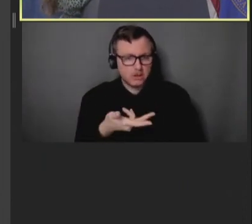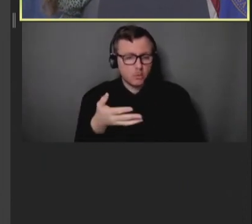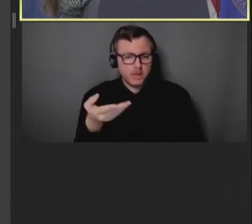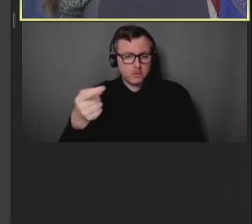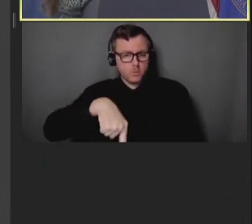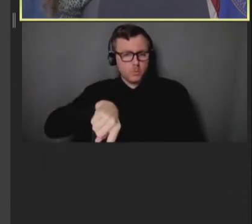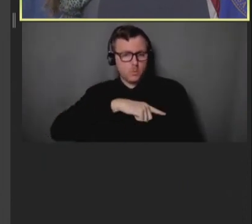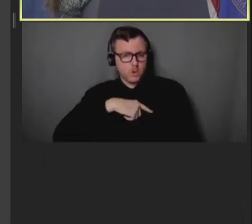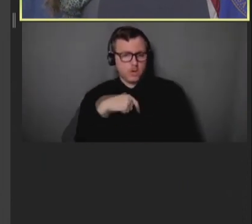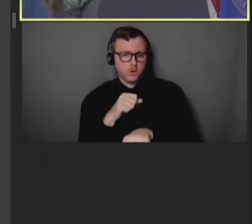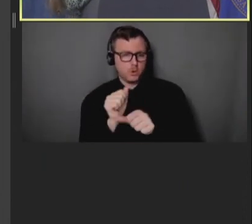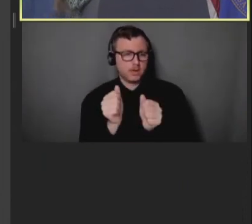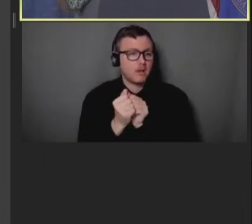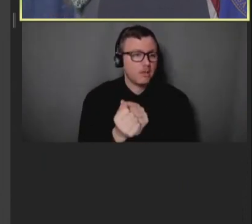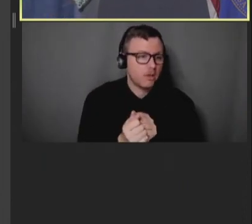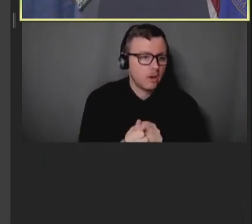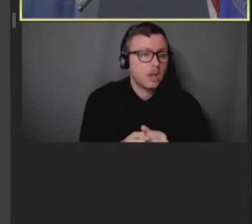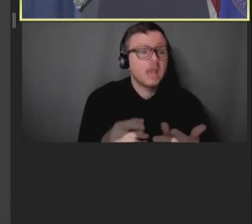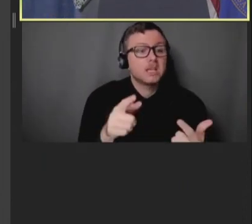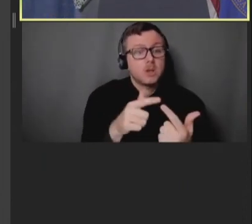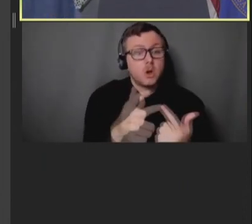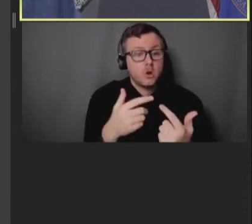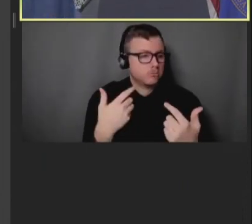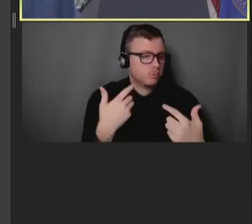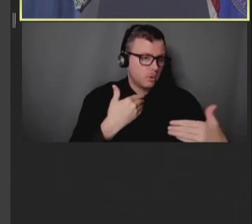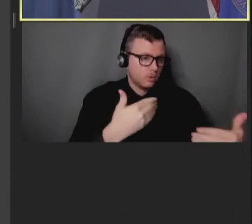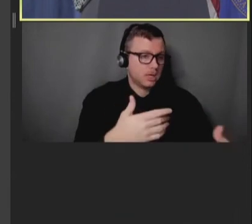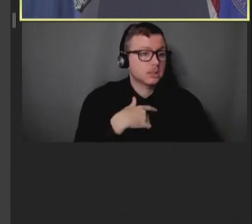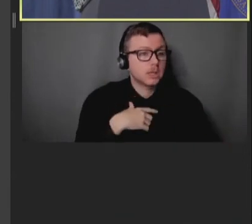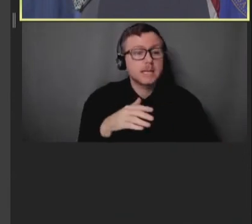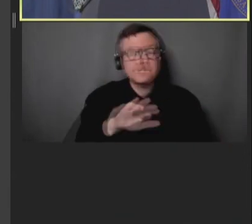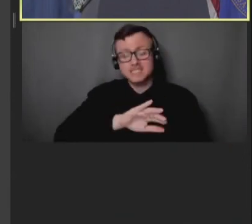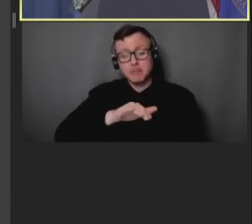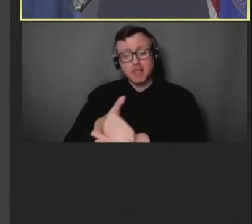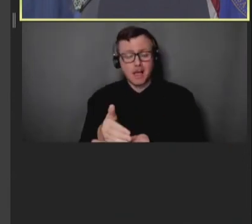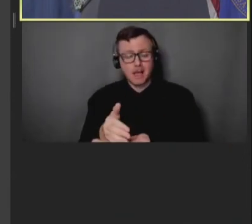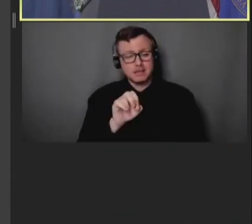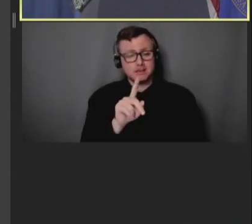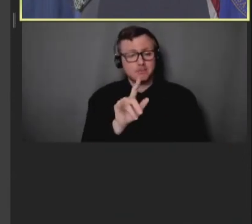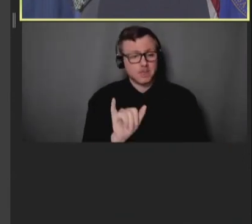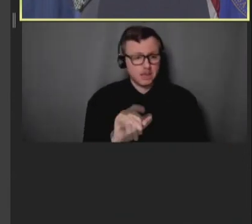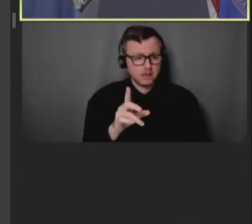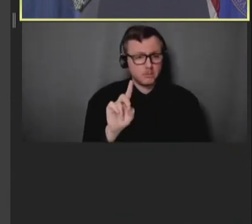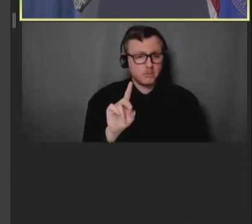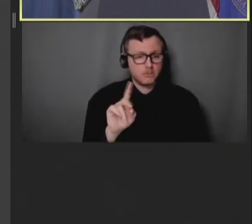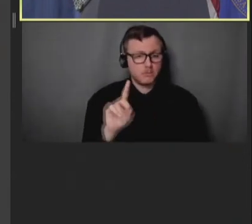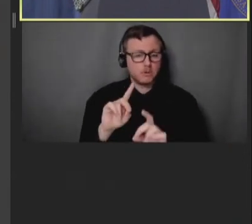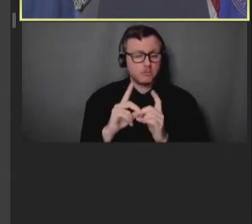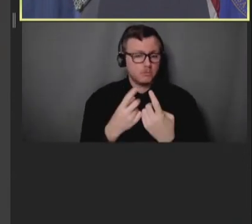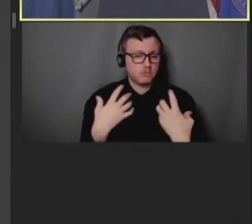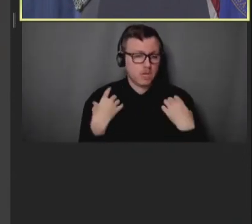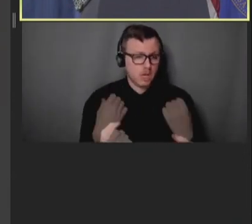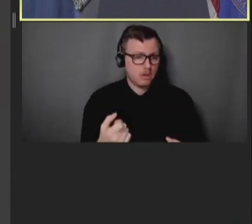And then the supply. The Department of Health had Pfizer vaccines sitting on the shelves